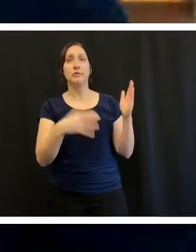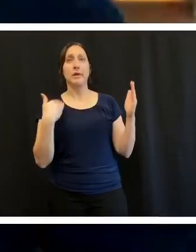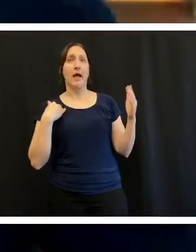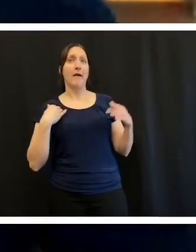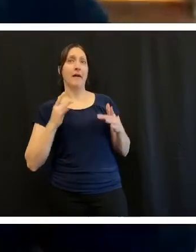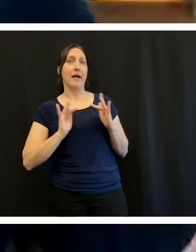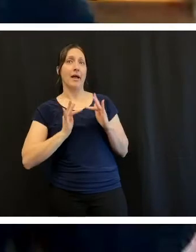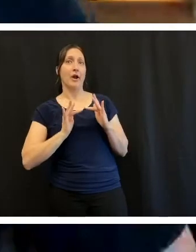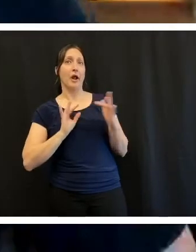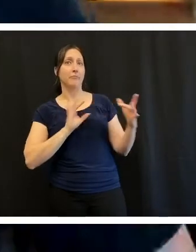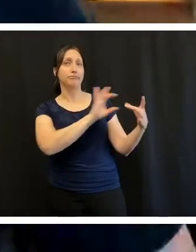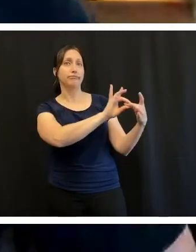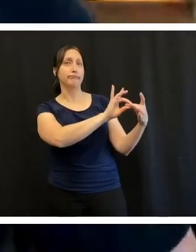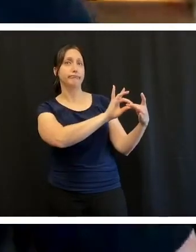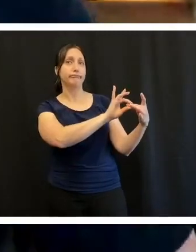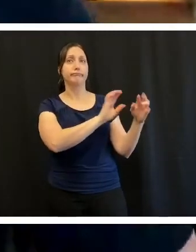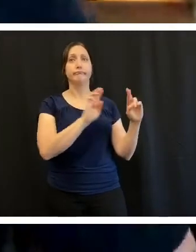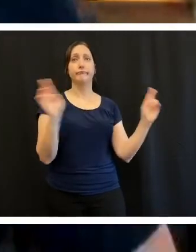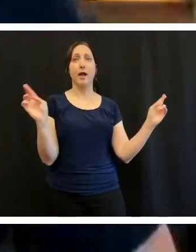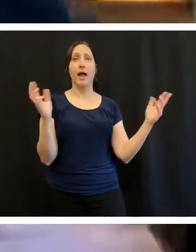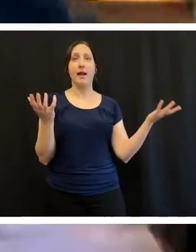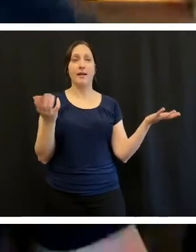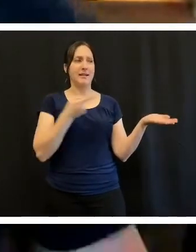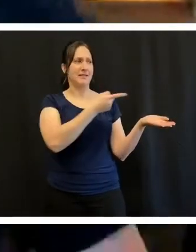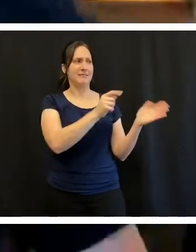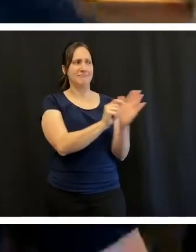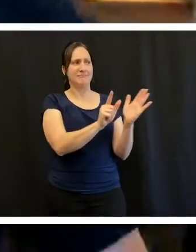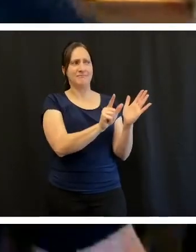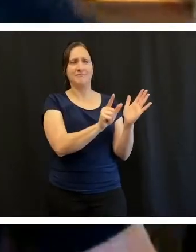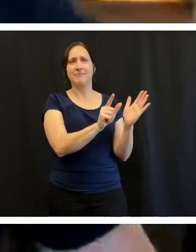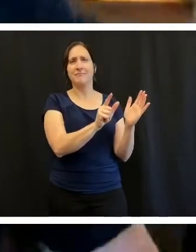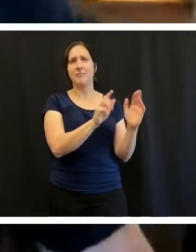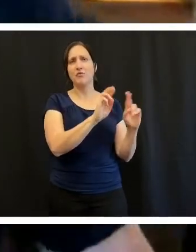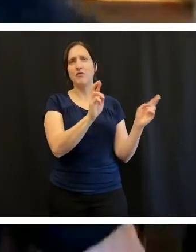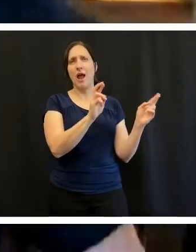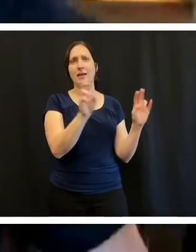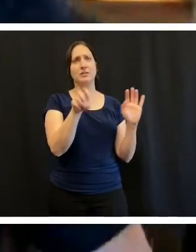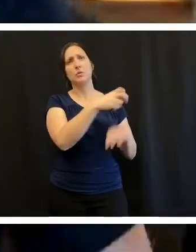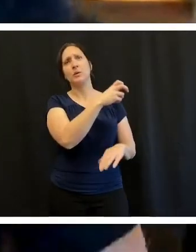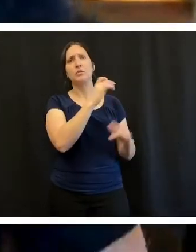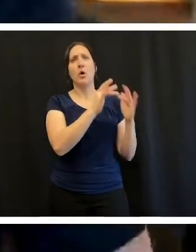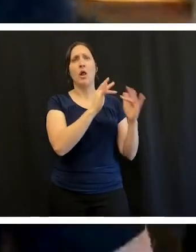working online immediately, even if they didn't have internet in the home, at least they had a device to work with.